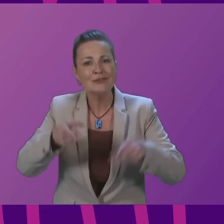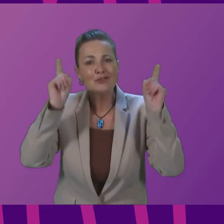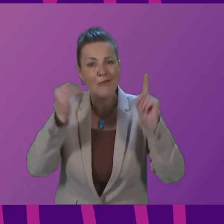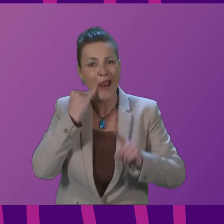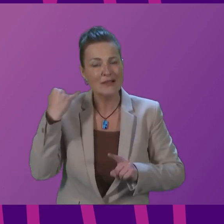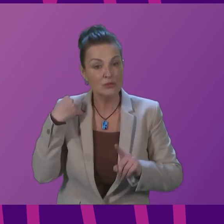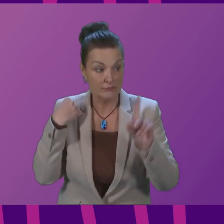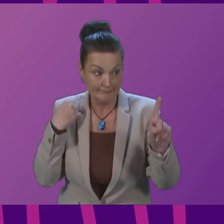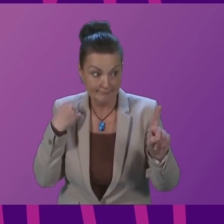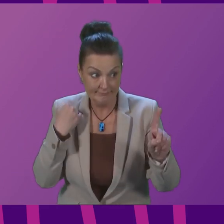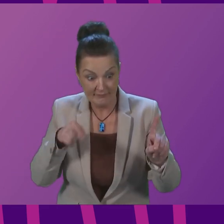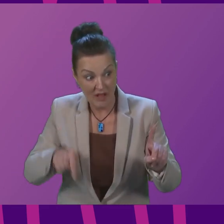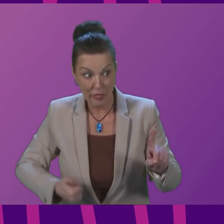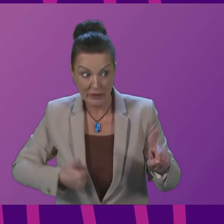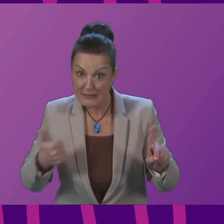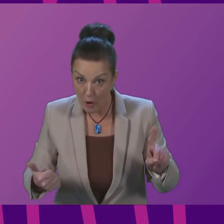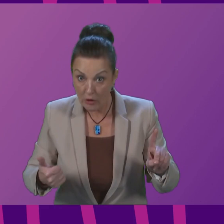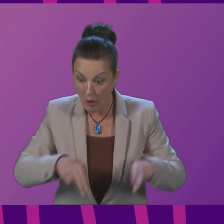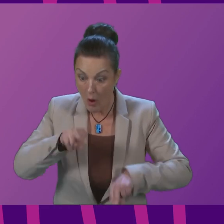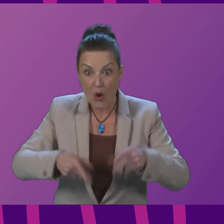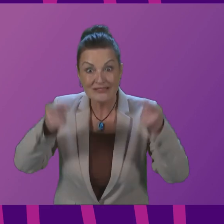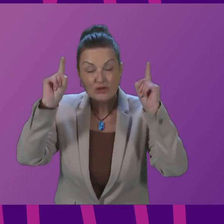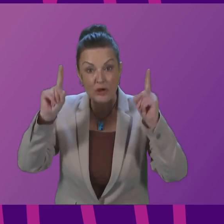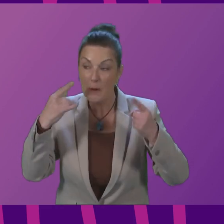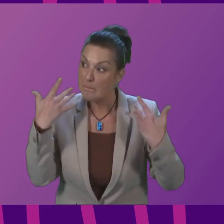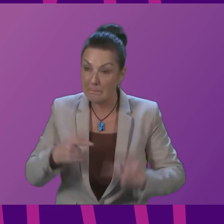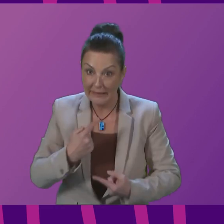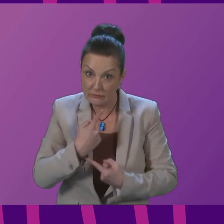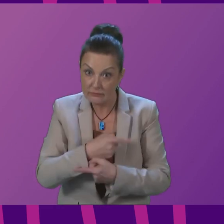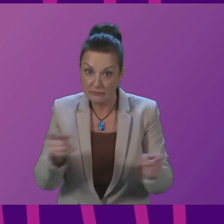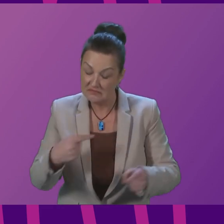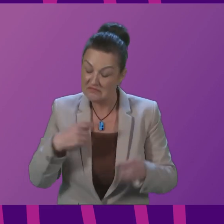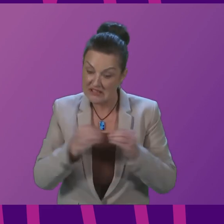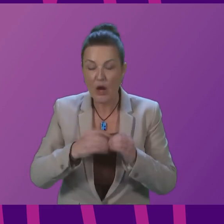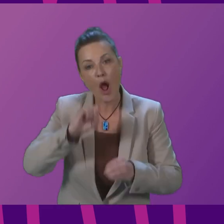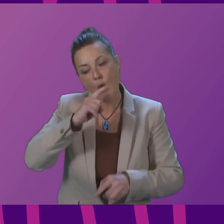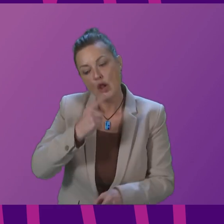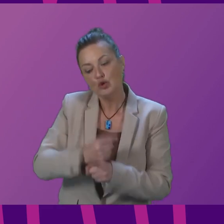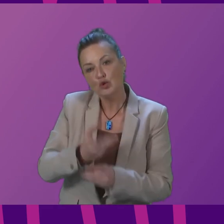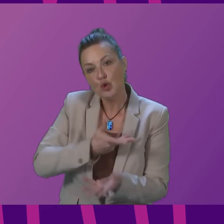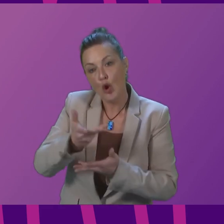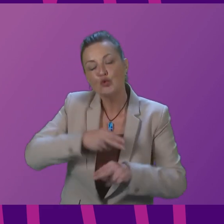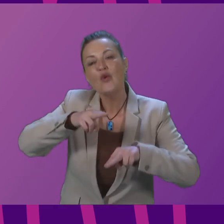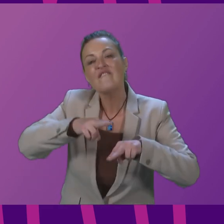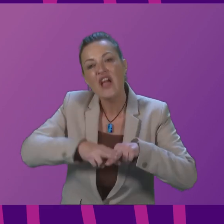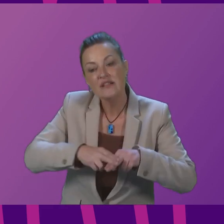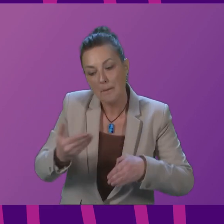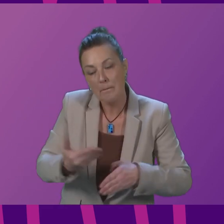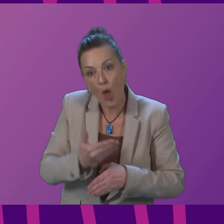He told the Public Audit Committee that he would speak to Ferguson employees if those gagging orders were removed.